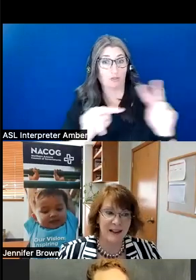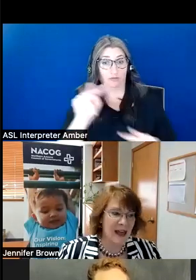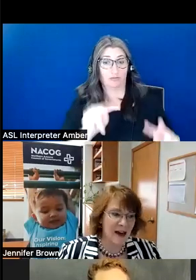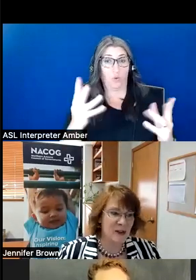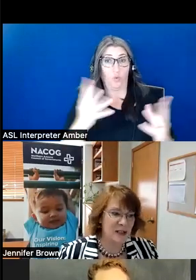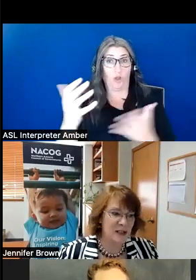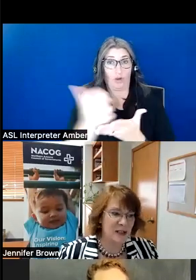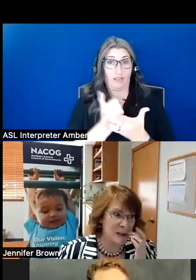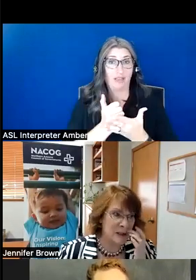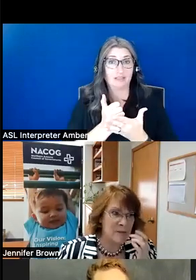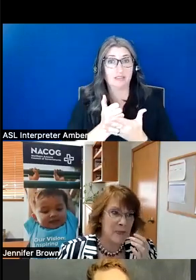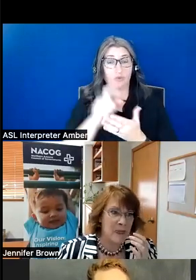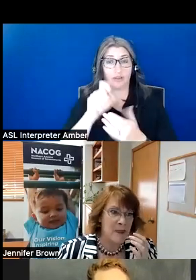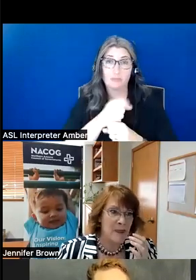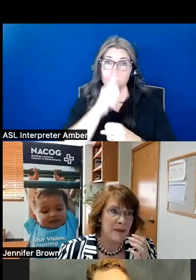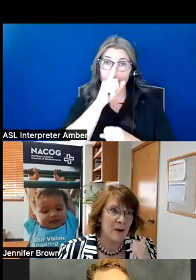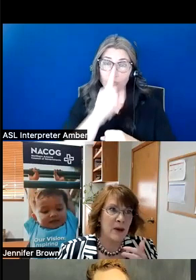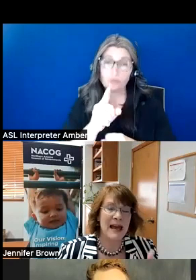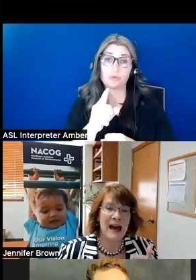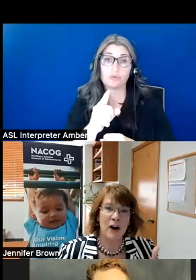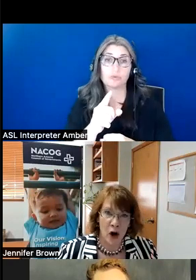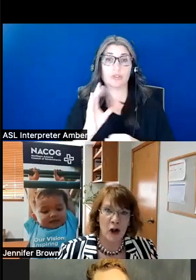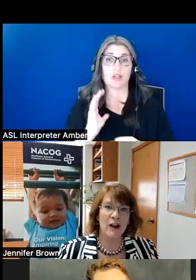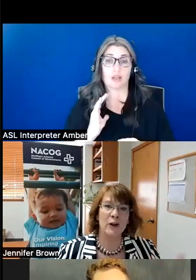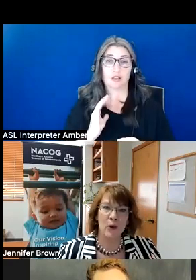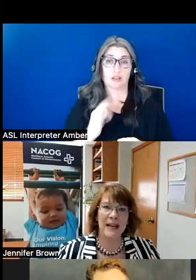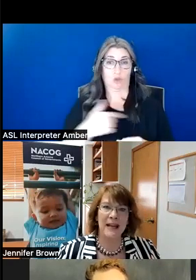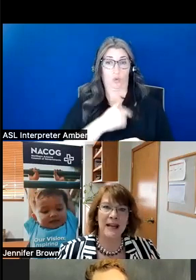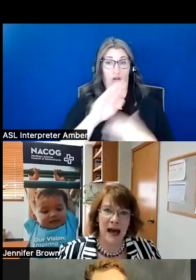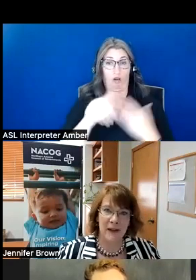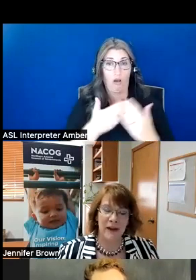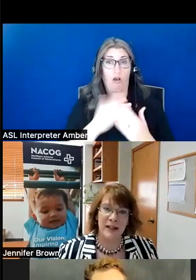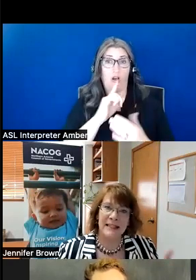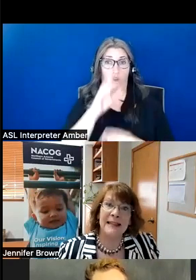We have to ensure that we are all on the right path together.